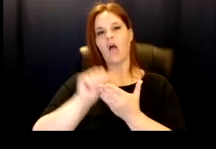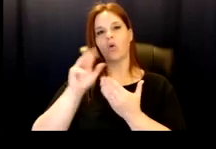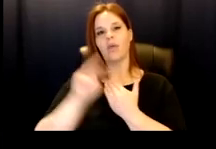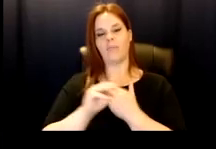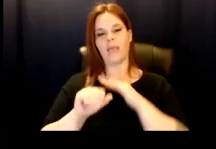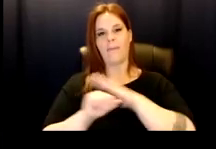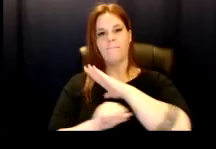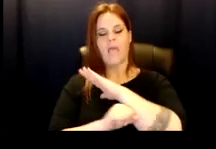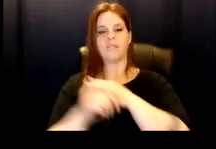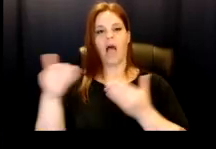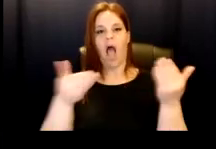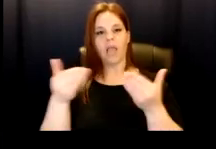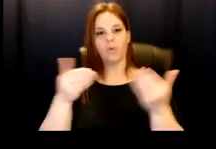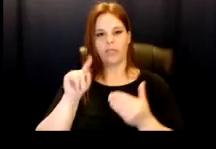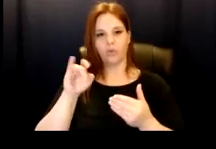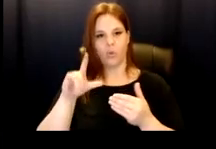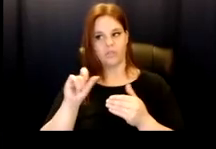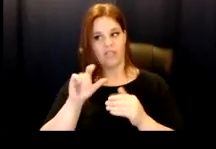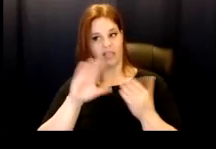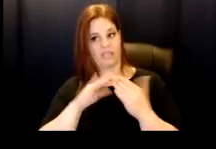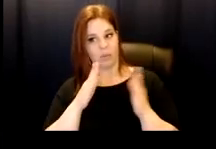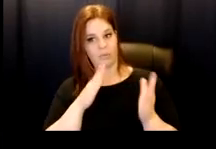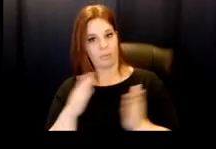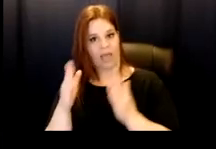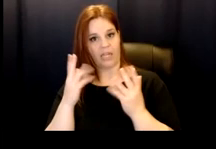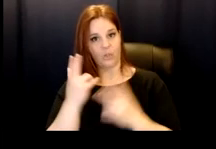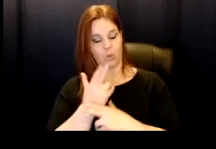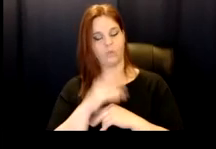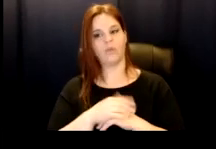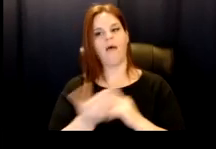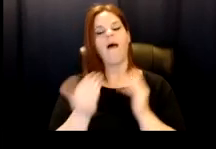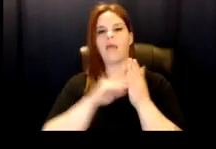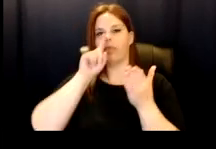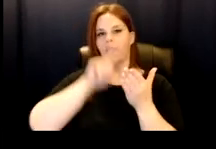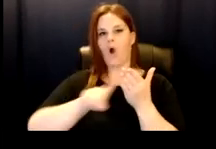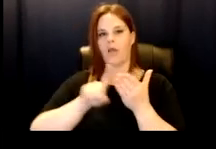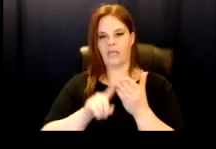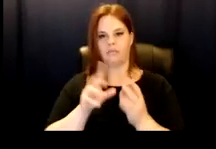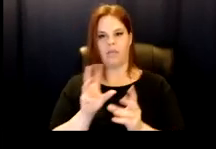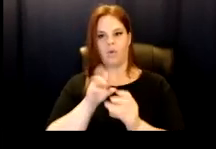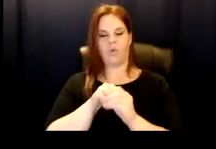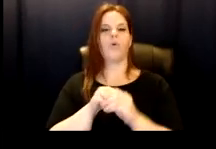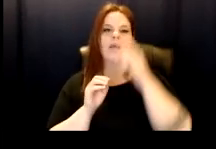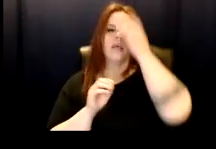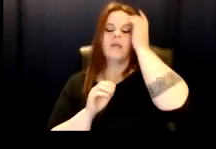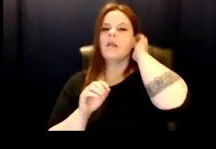city was planning to use. Again, the audit incorporated issues of racial nondiscrimination